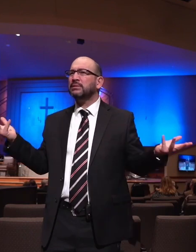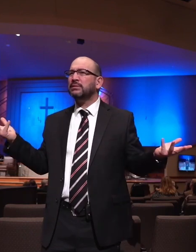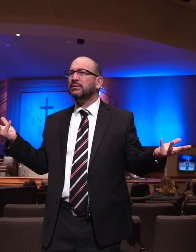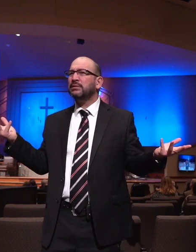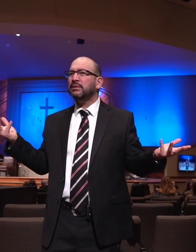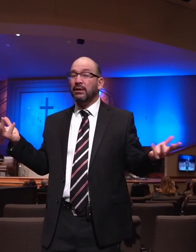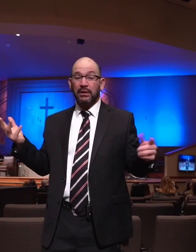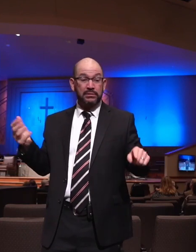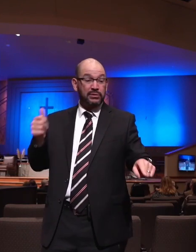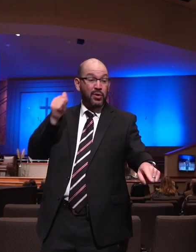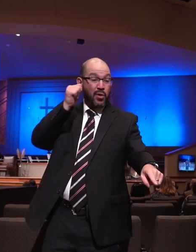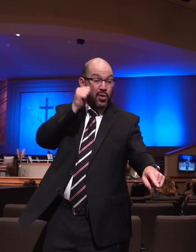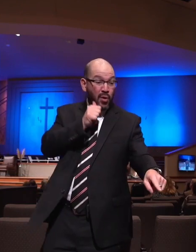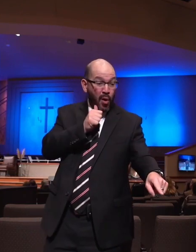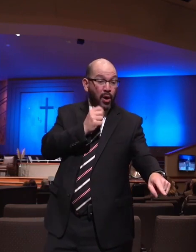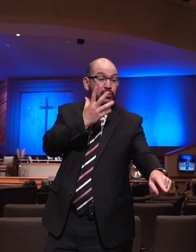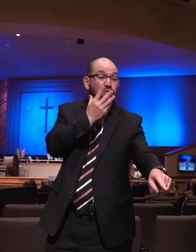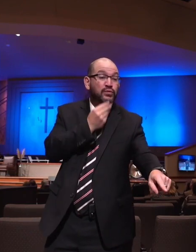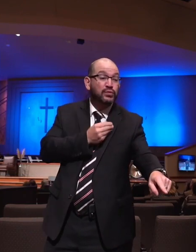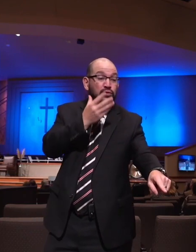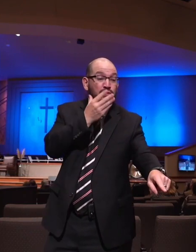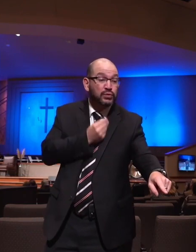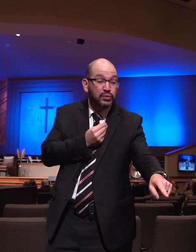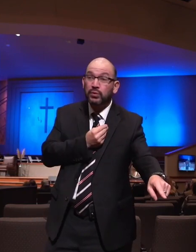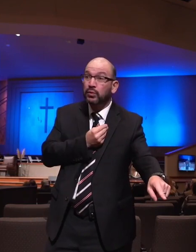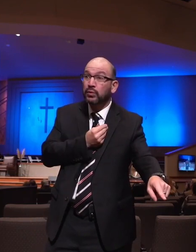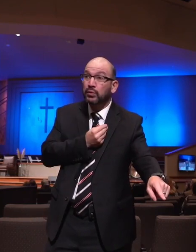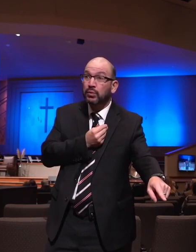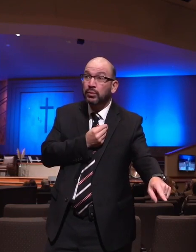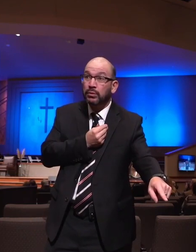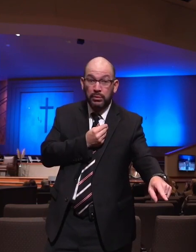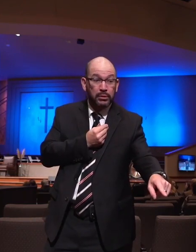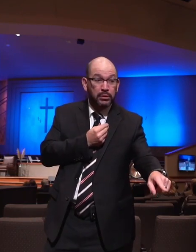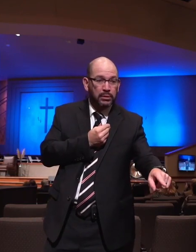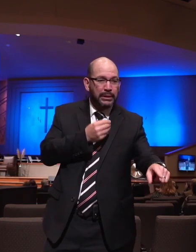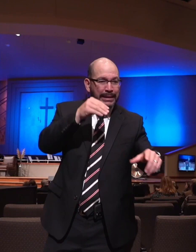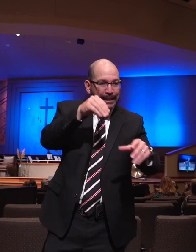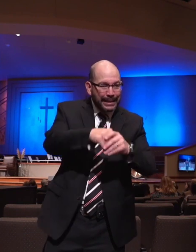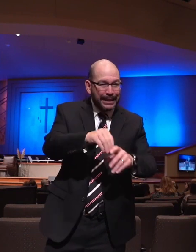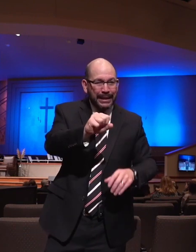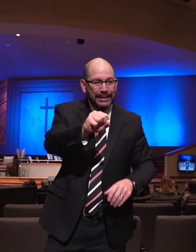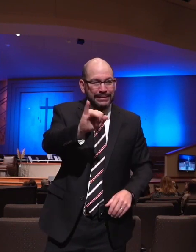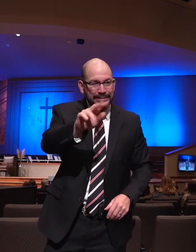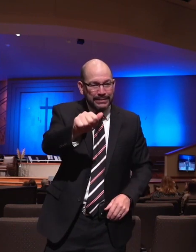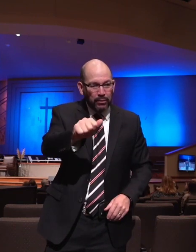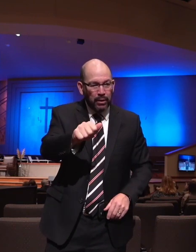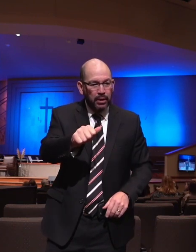that little girl is a Jew she's an Israelite living in Syria but she didn't look at